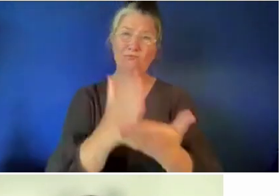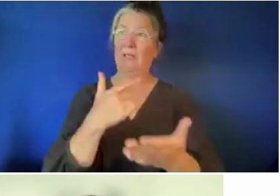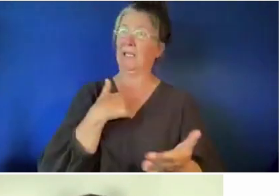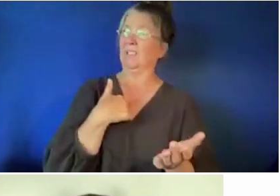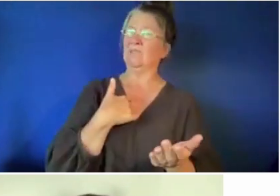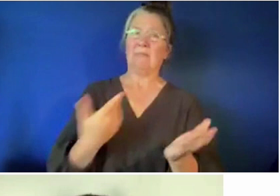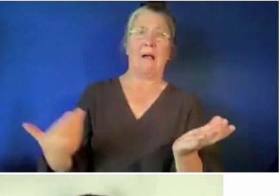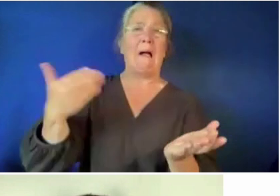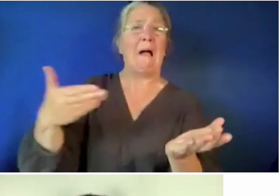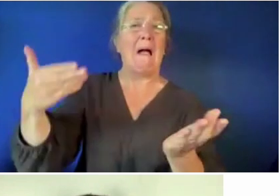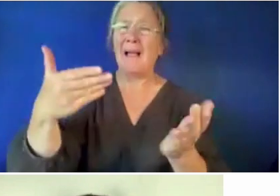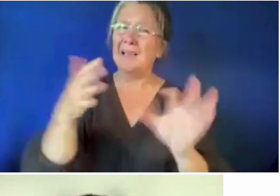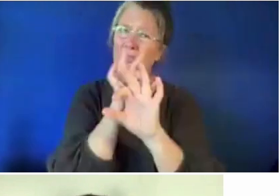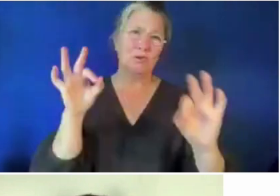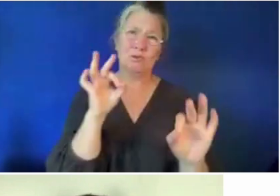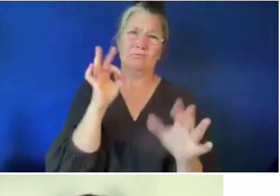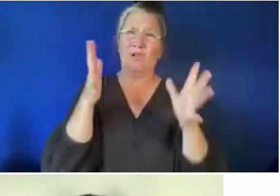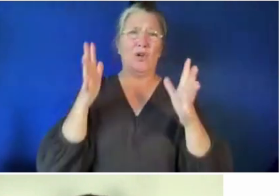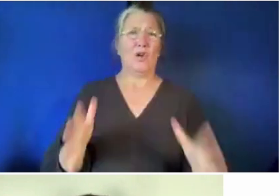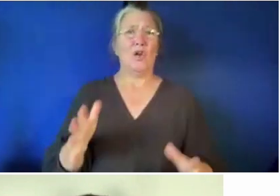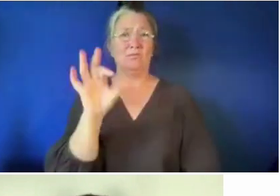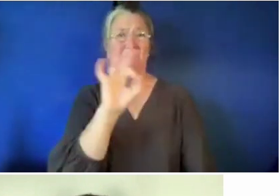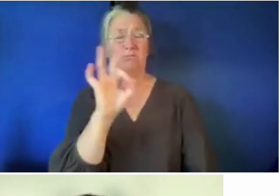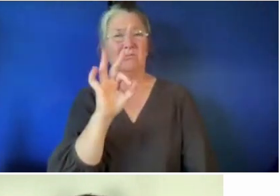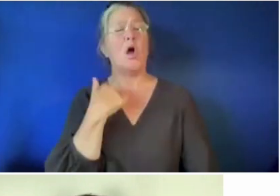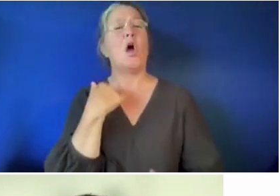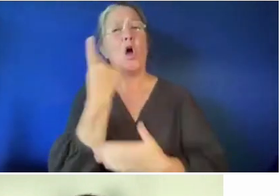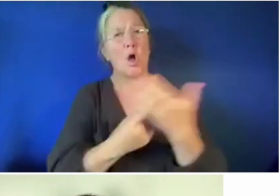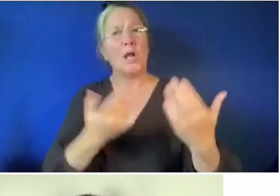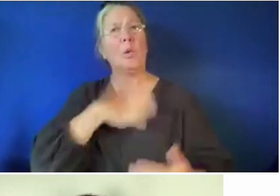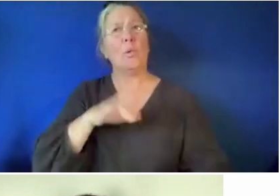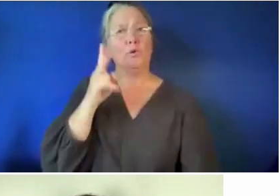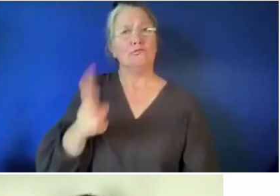other than just to reflect on Subho's point earlier about the importance of integrity